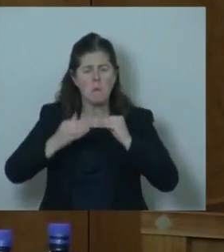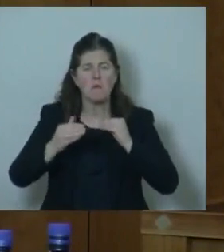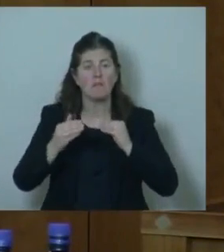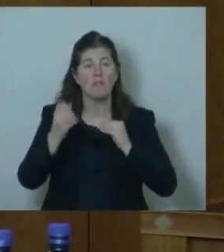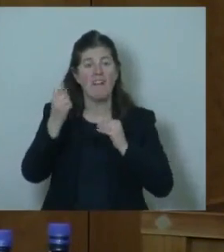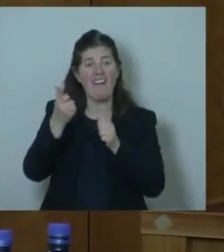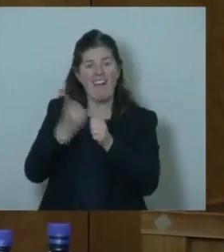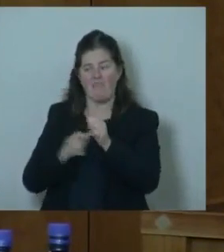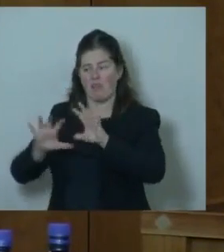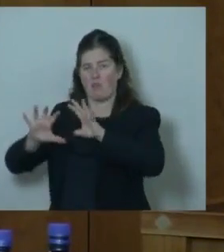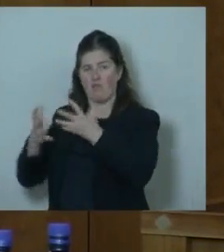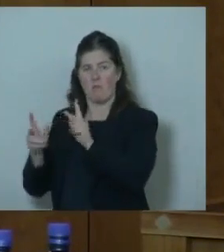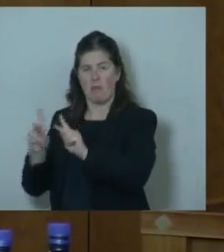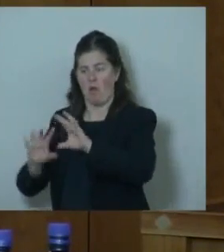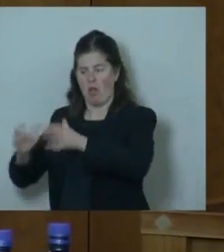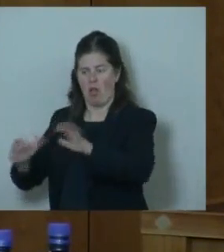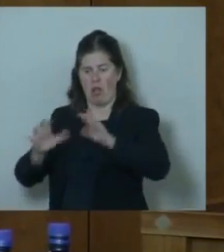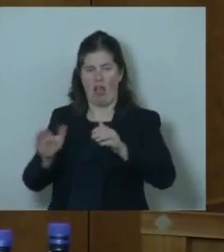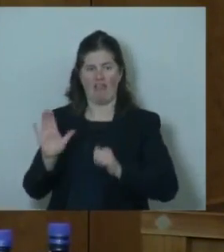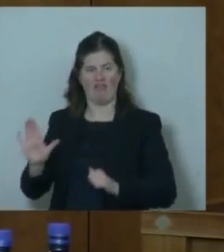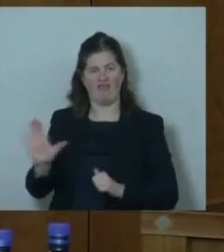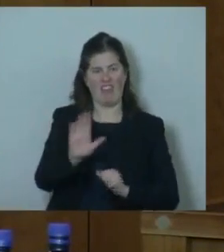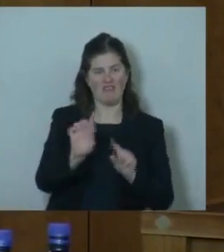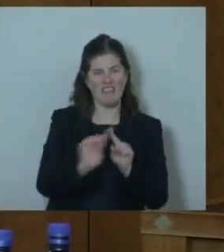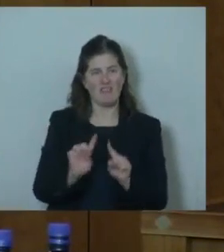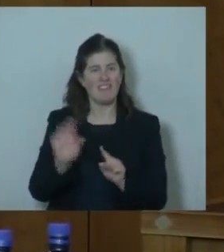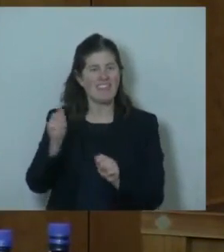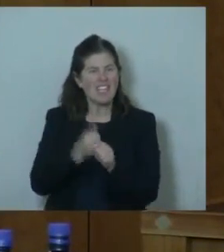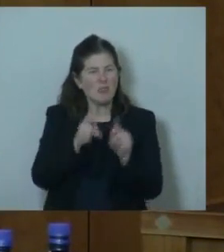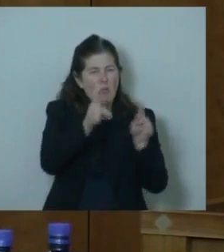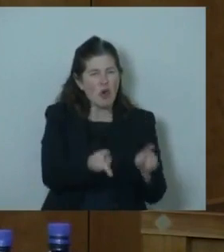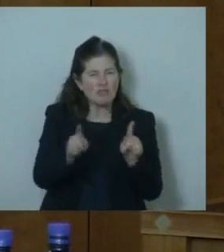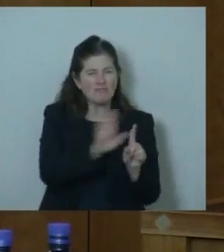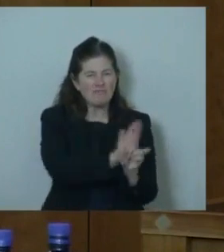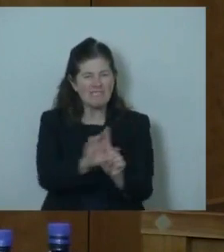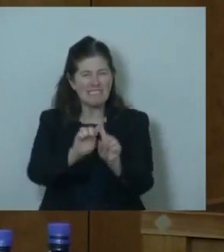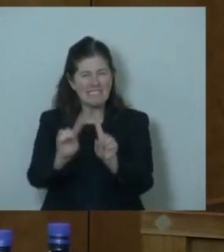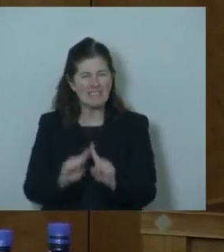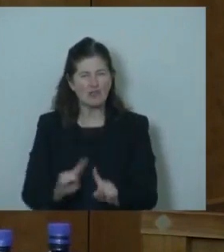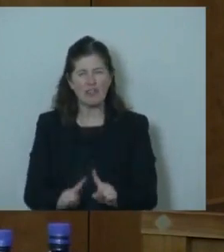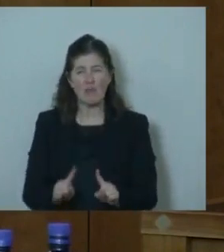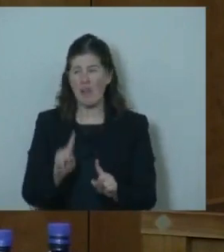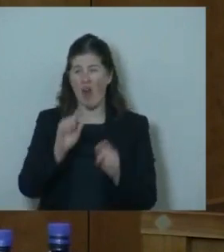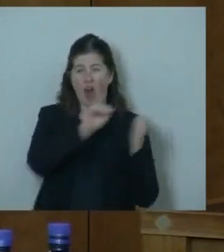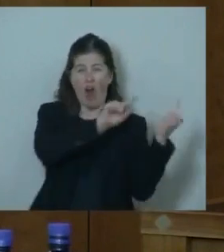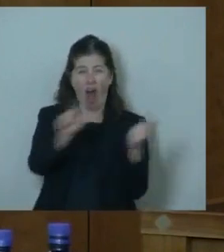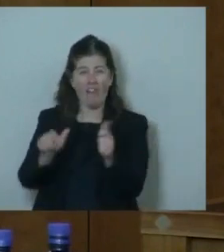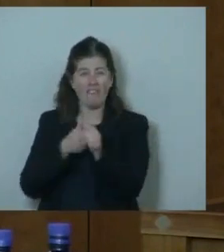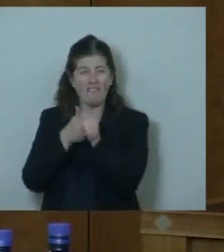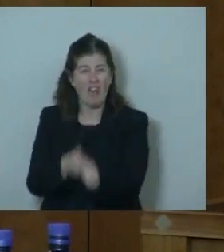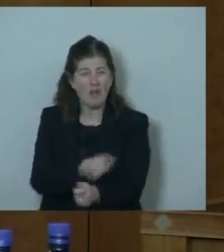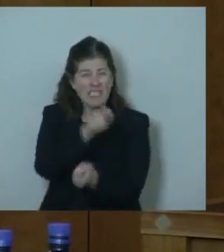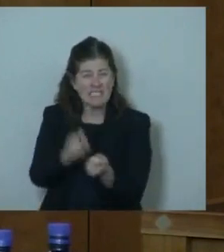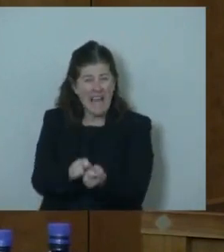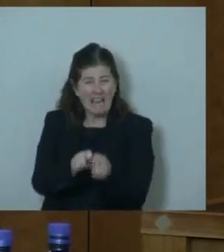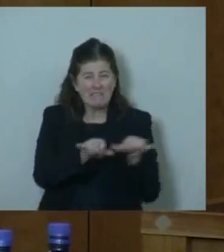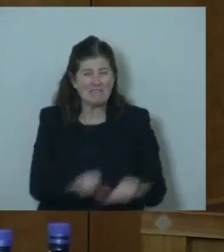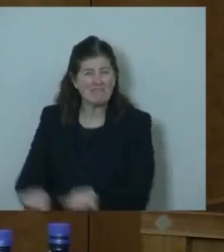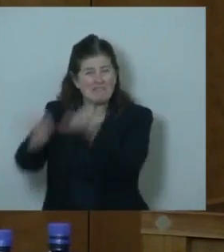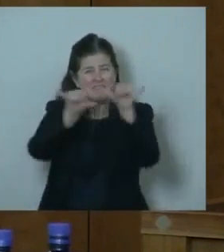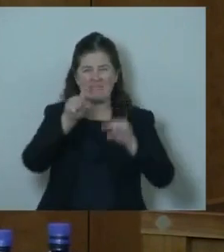WHEN WE START COMING UP WITH IDEAS OF HOW WE CAN OPEN THINGS UP MORE, EVERY POPULATION IS DIFFERENT.